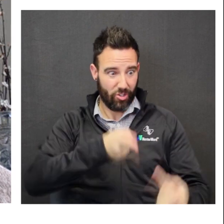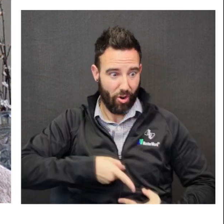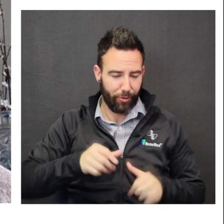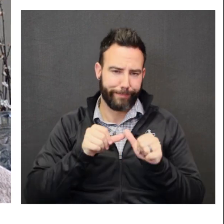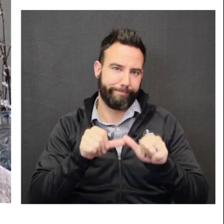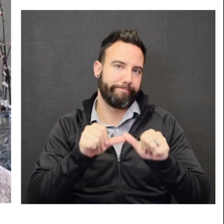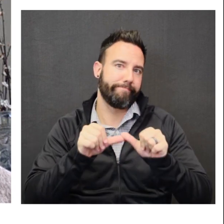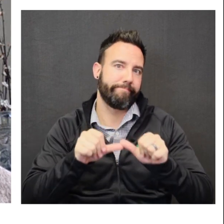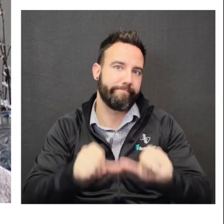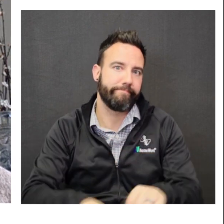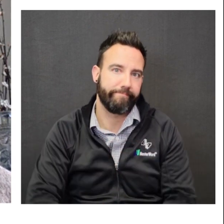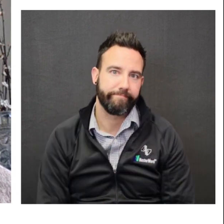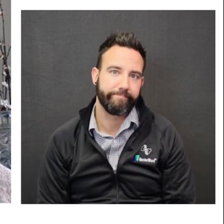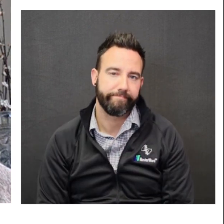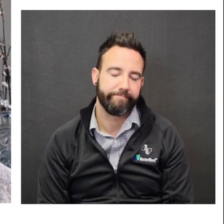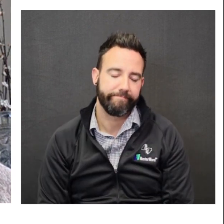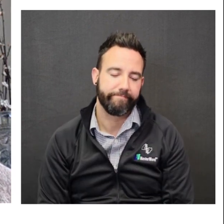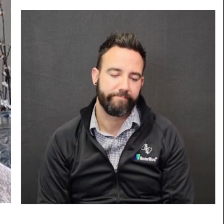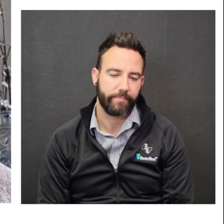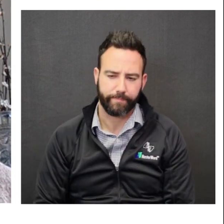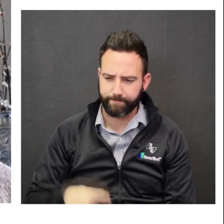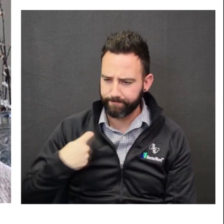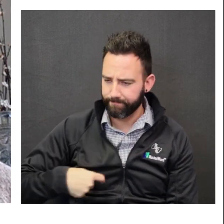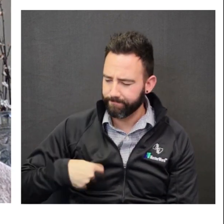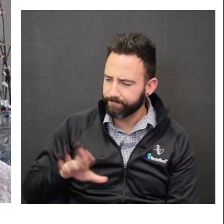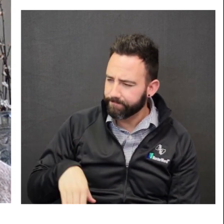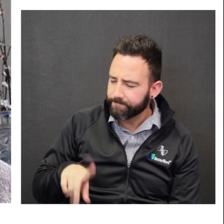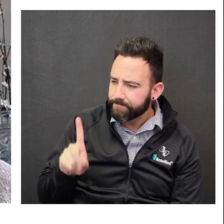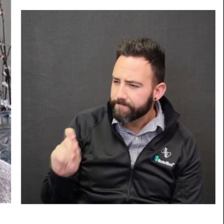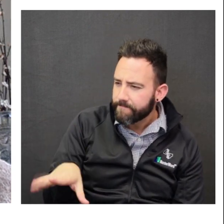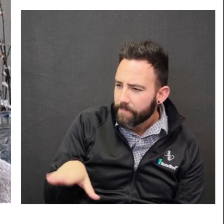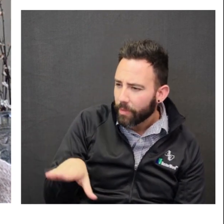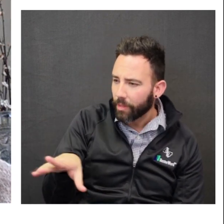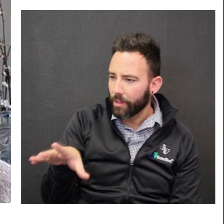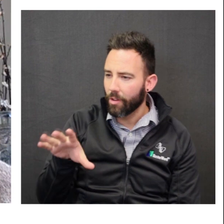it's ongoing. So, how do you see COVID-19